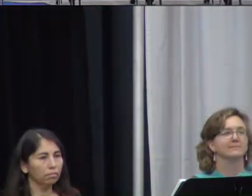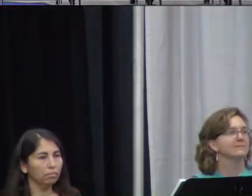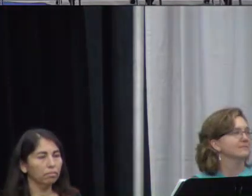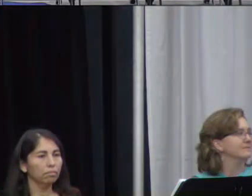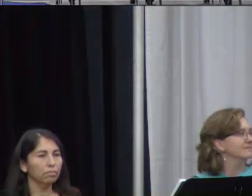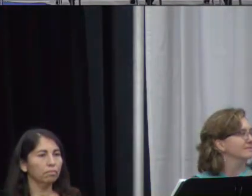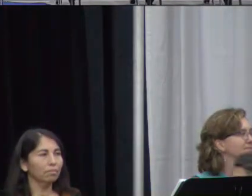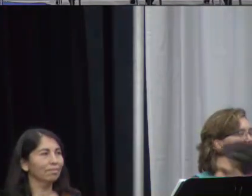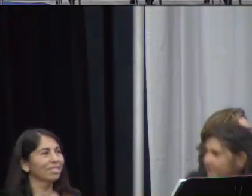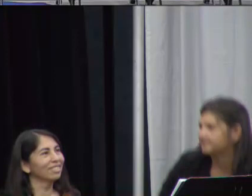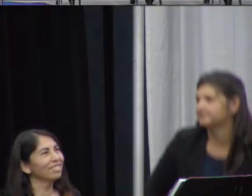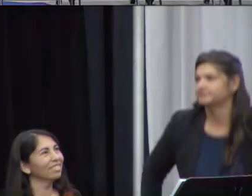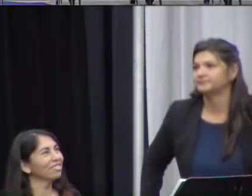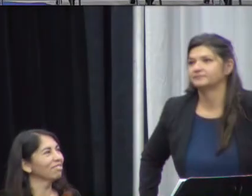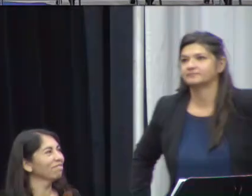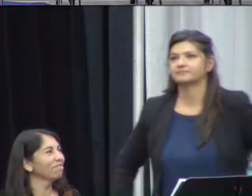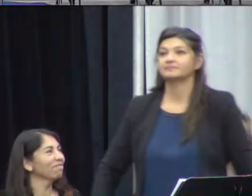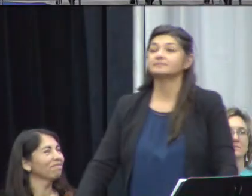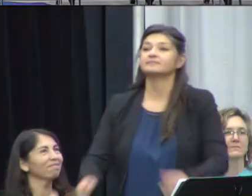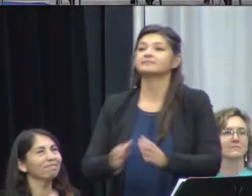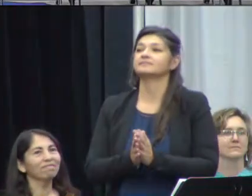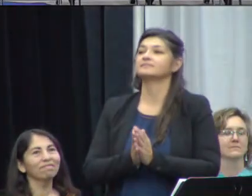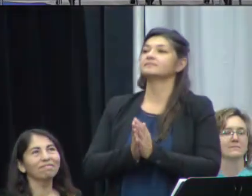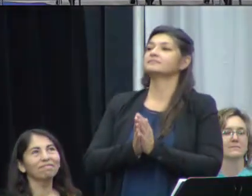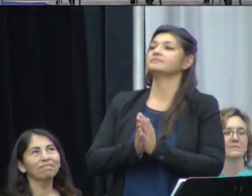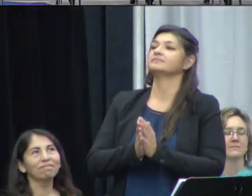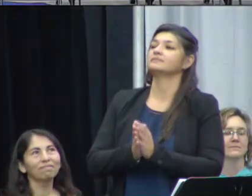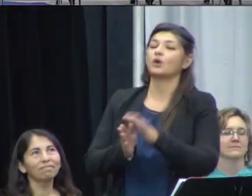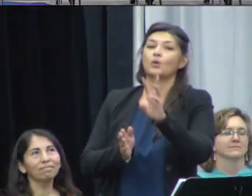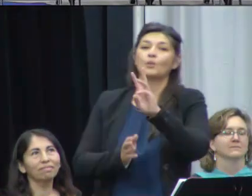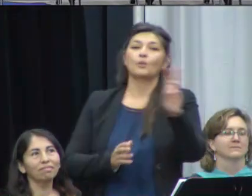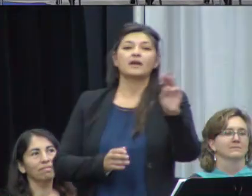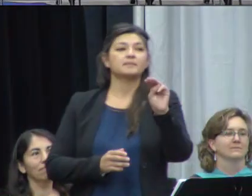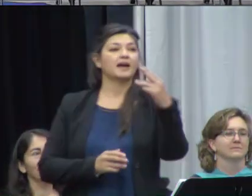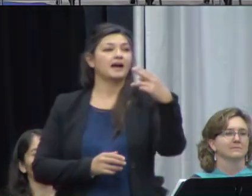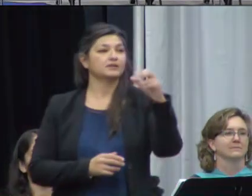Ladies and gentlemen, it is the request of West Mesa High School administration